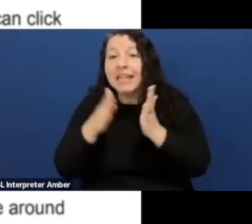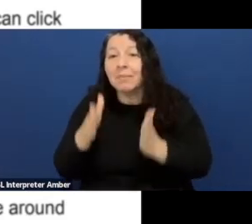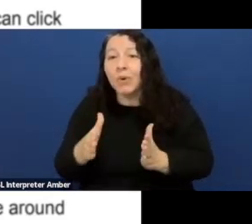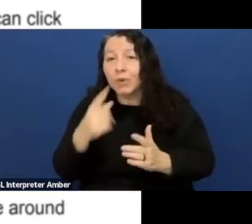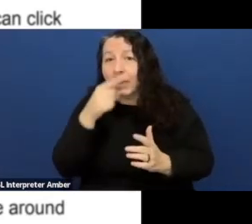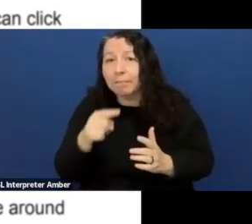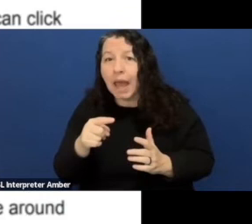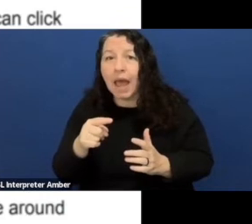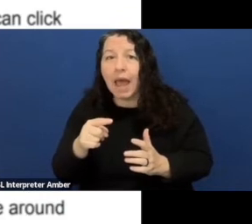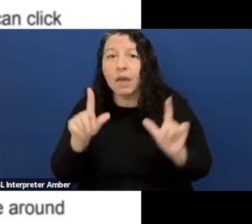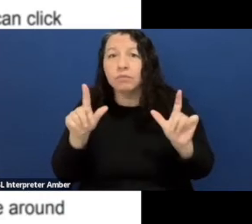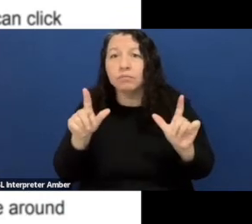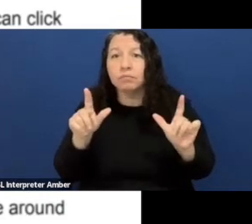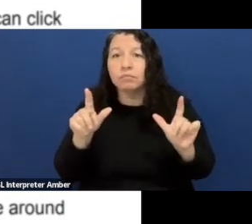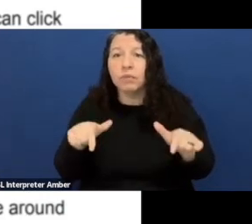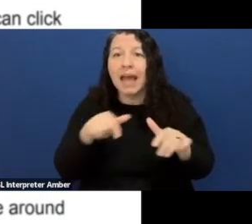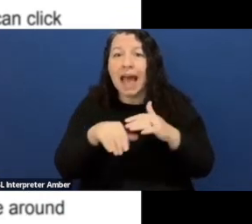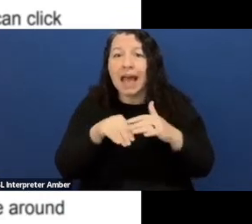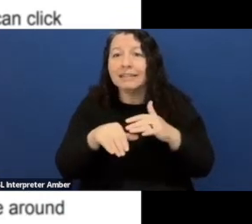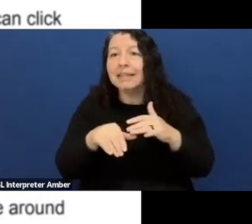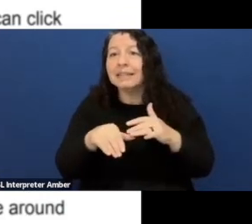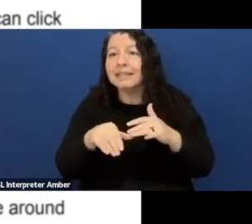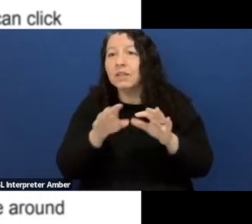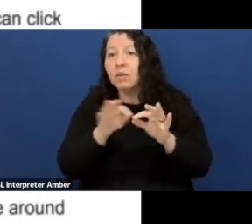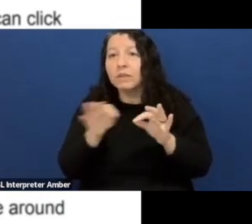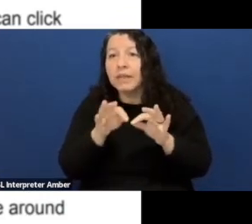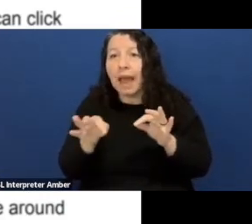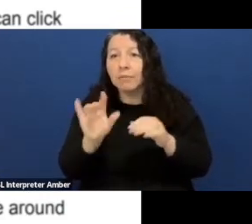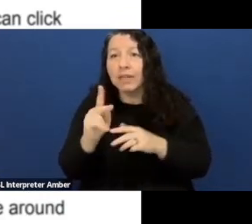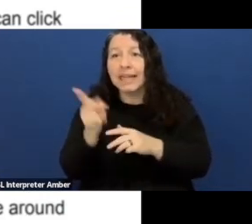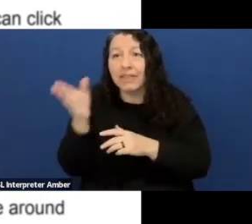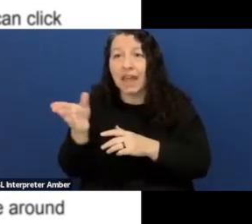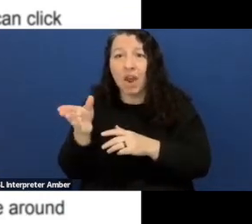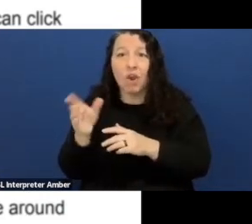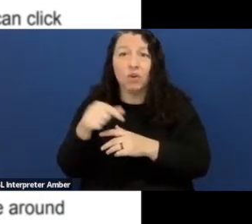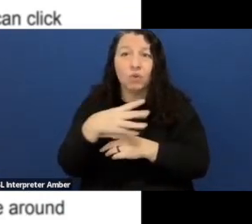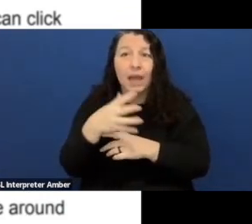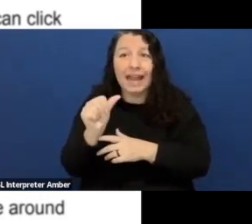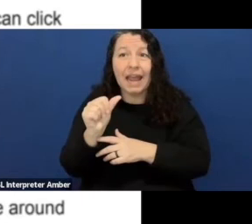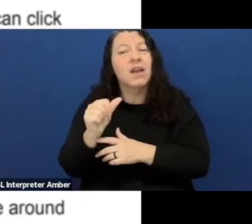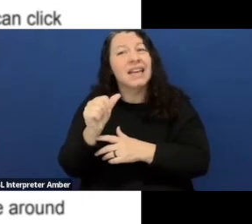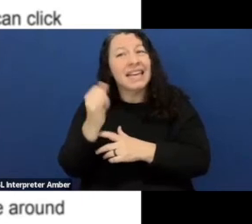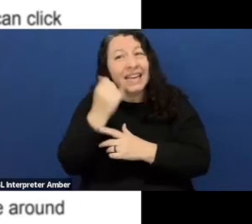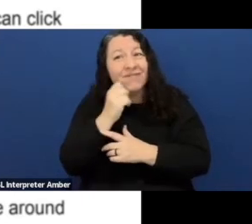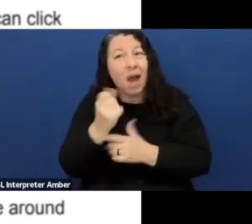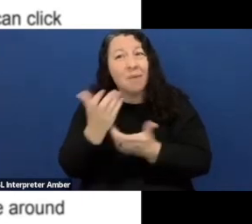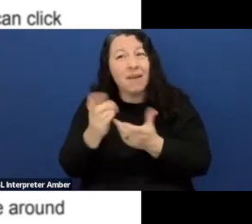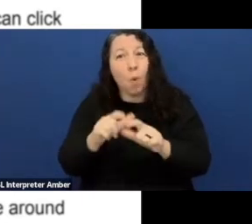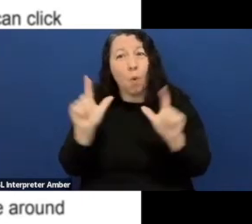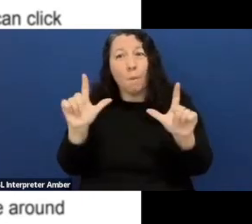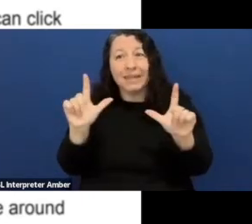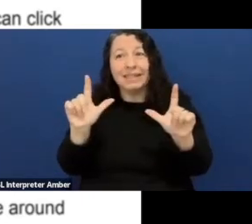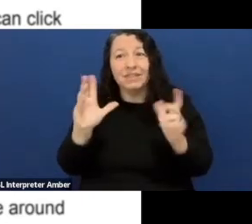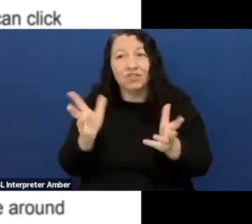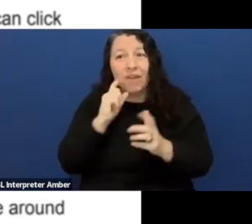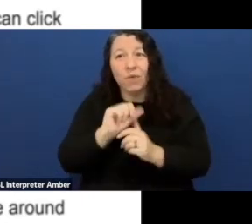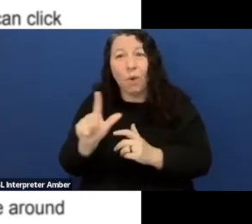how to drop the link for accessing the closed captioning link in the q&a, otherwise, we